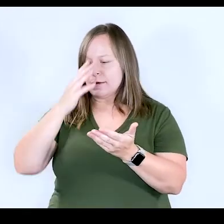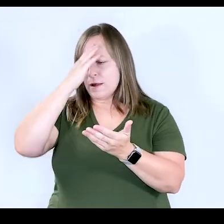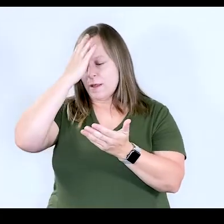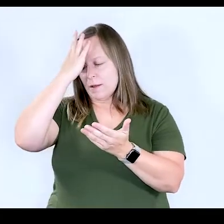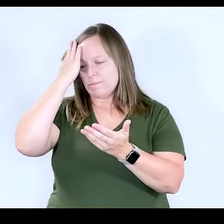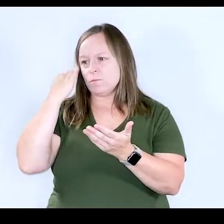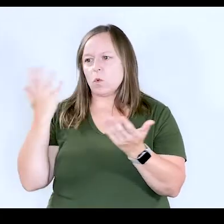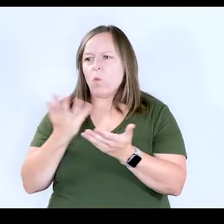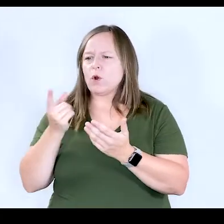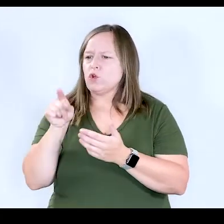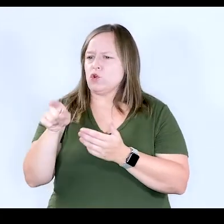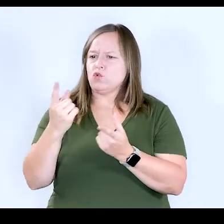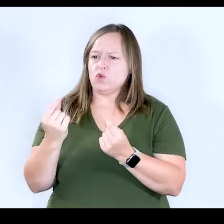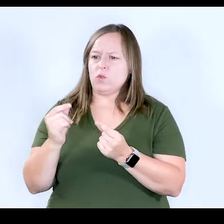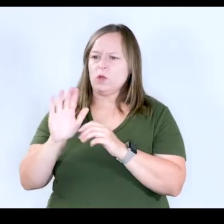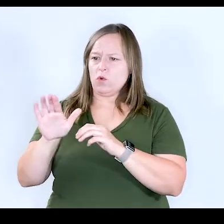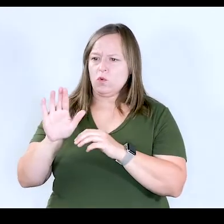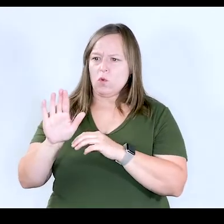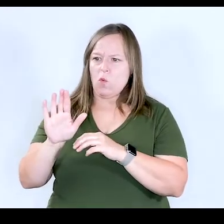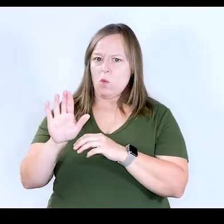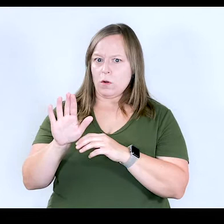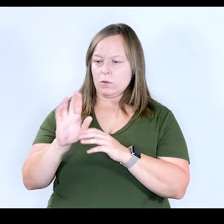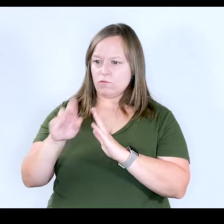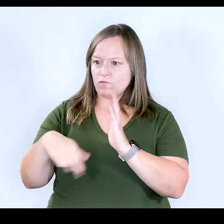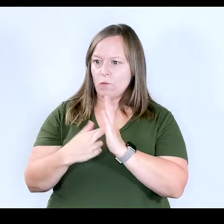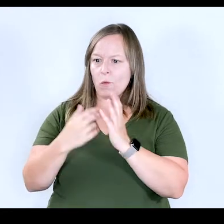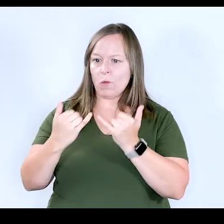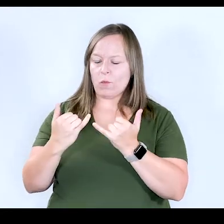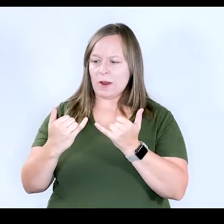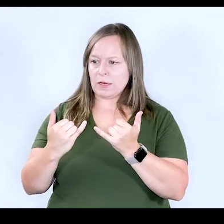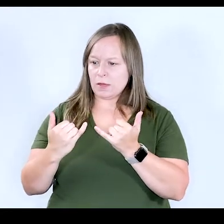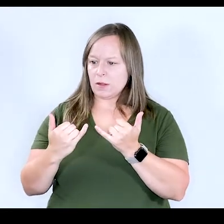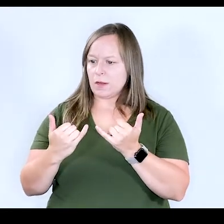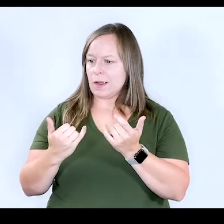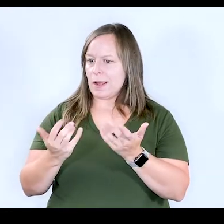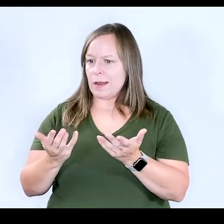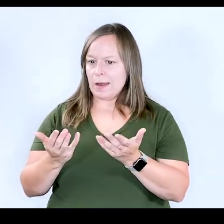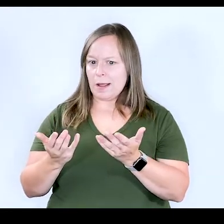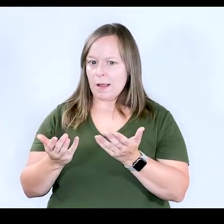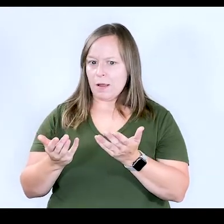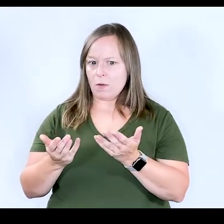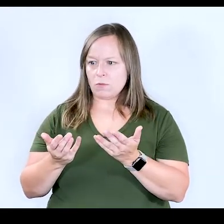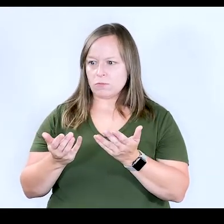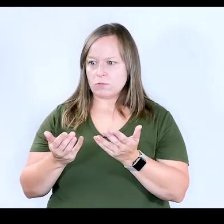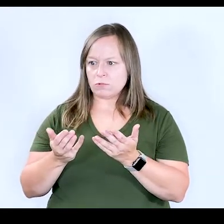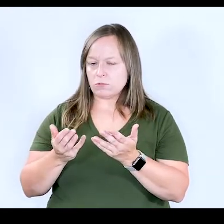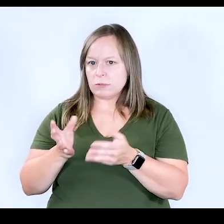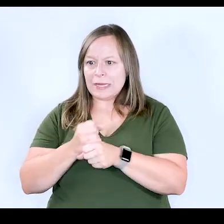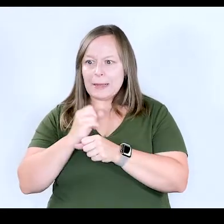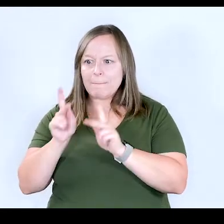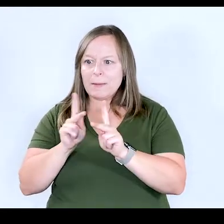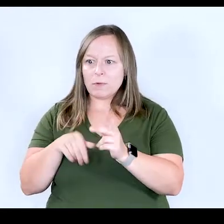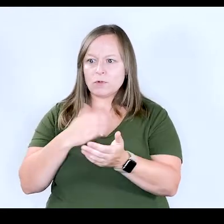What are you doing in your outreach capacity with the NYCLU to get people to the polls